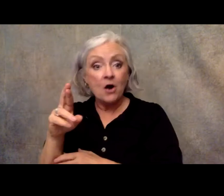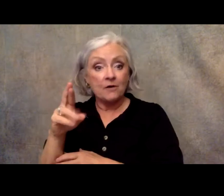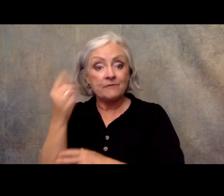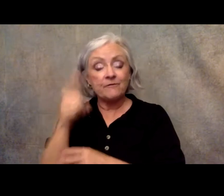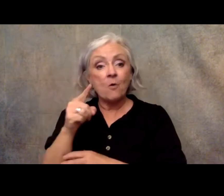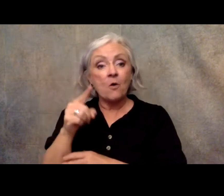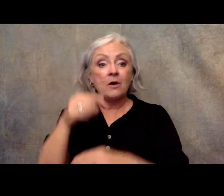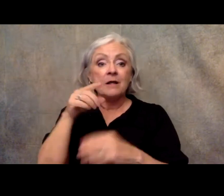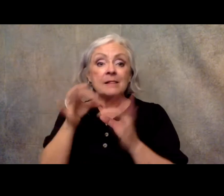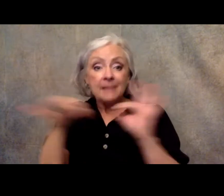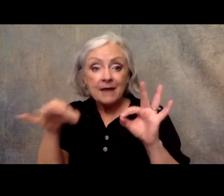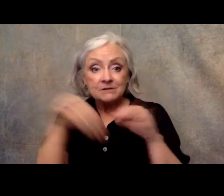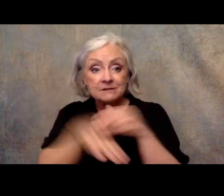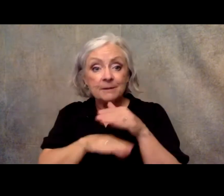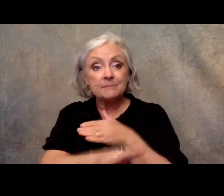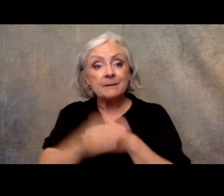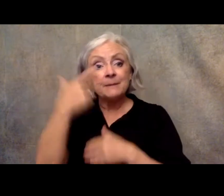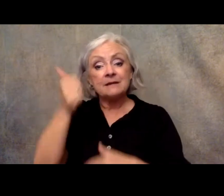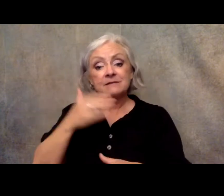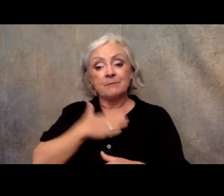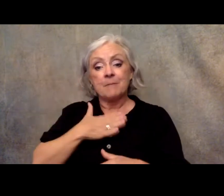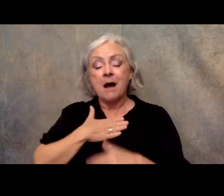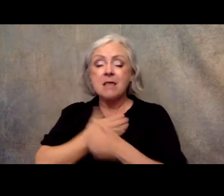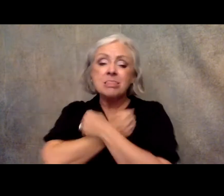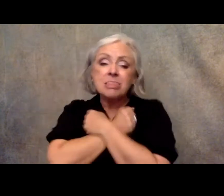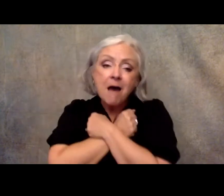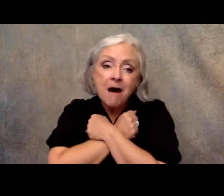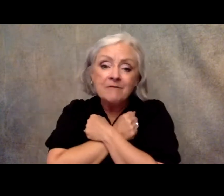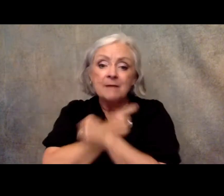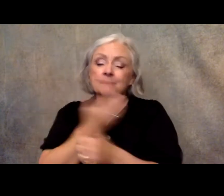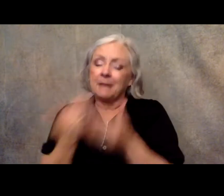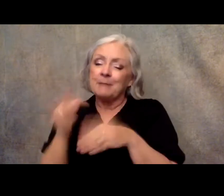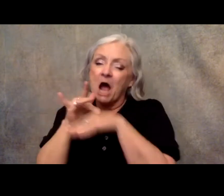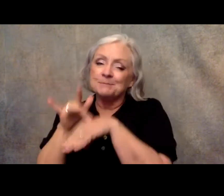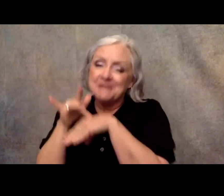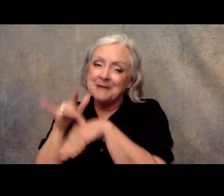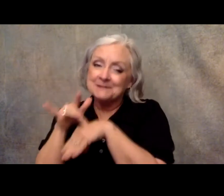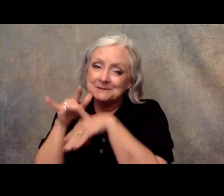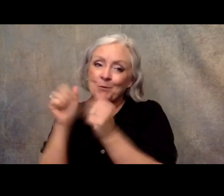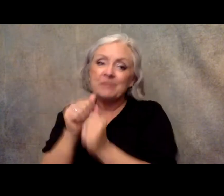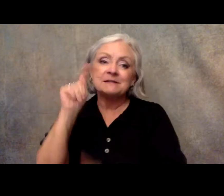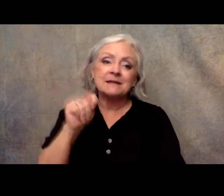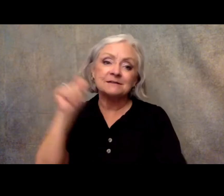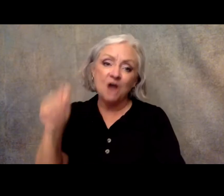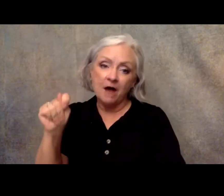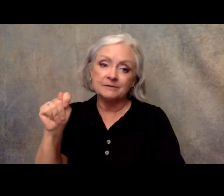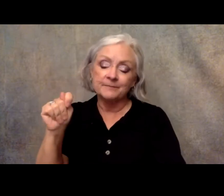is because of my deep love, and possible obsession with, TikTok. And this is something that